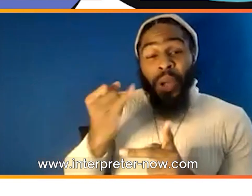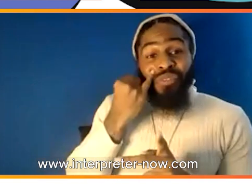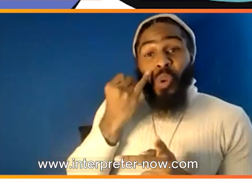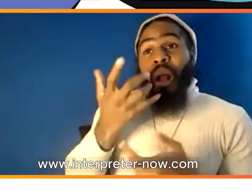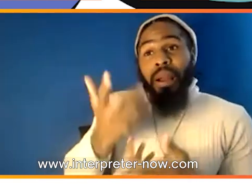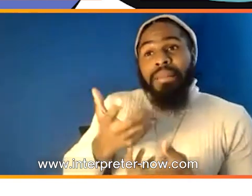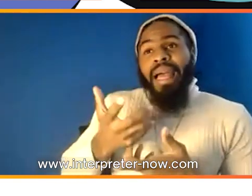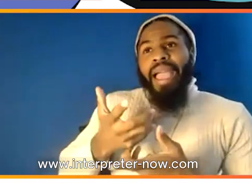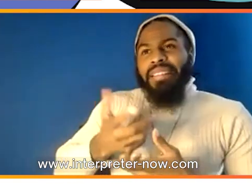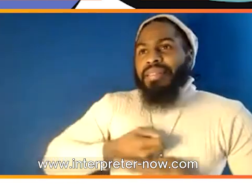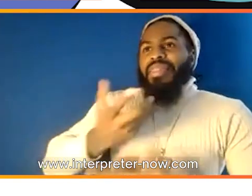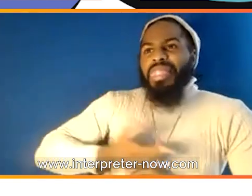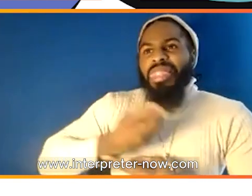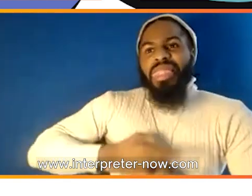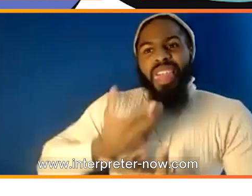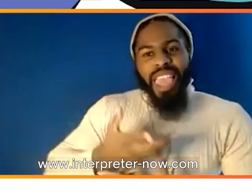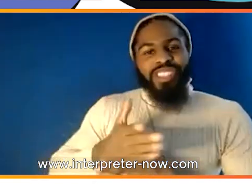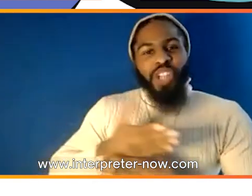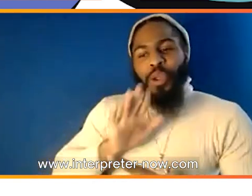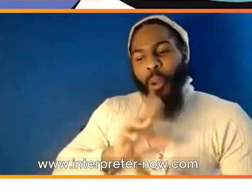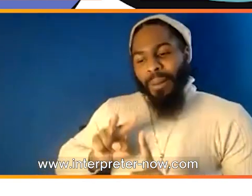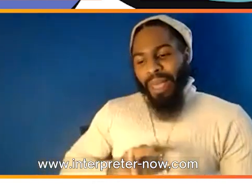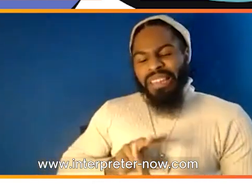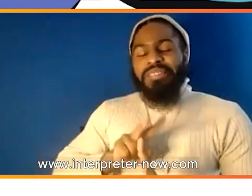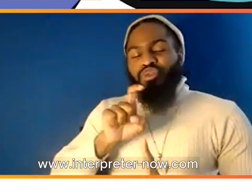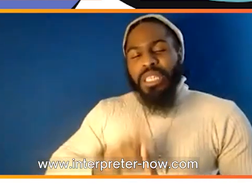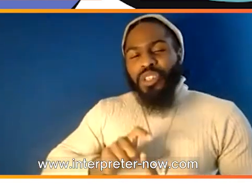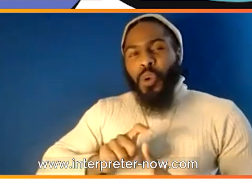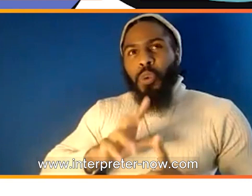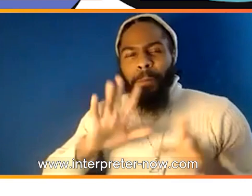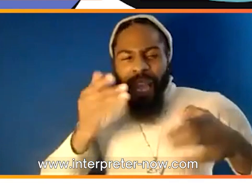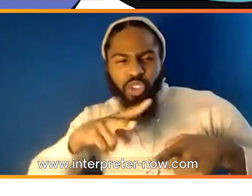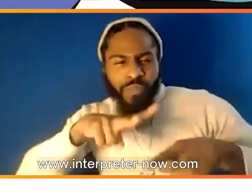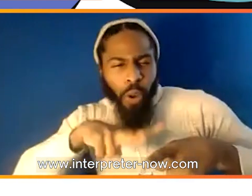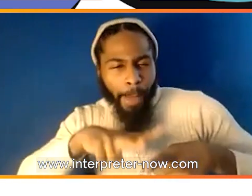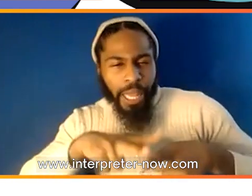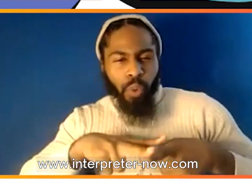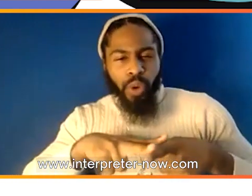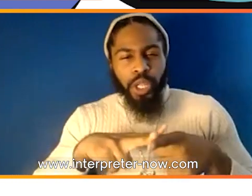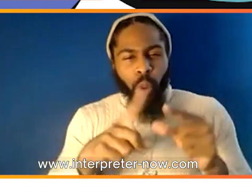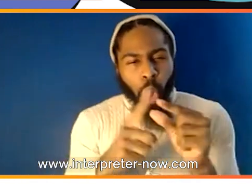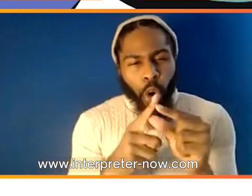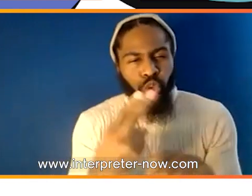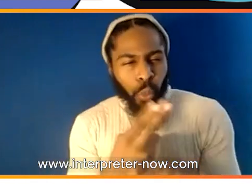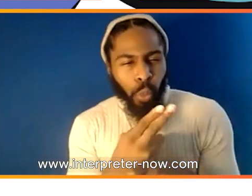But again, full disclosure, there was a lesson learned, and it won't deter me in any way from continuing to do the work that I do.